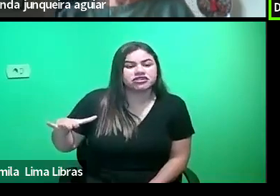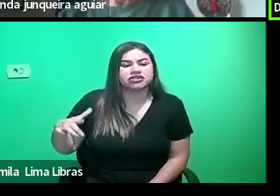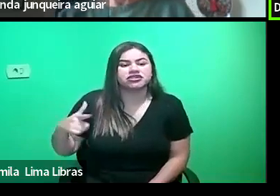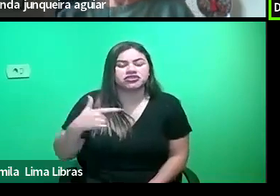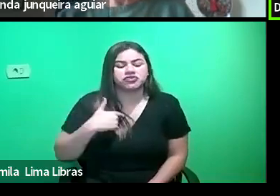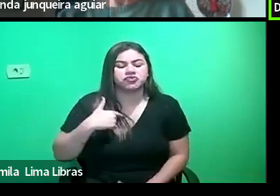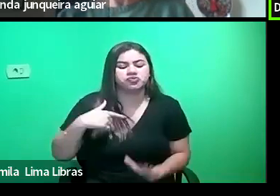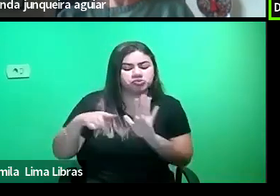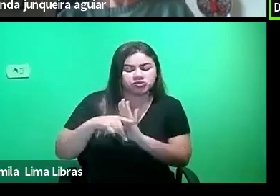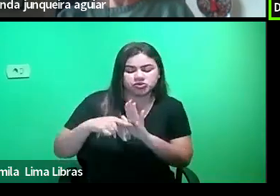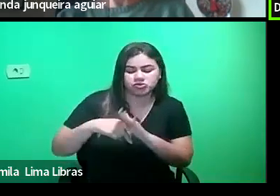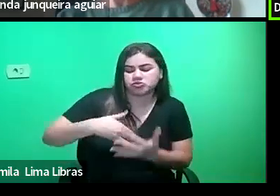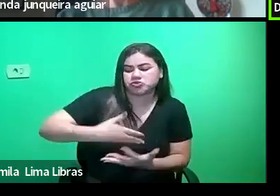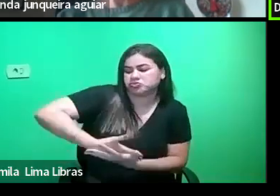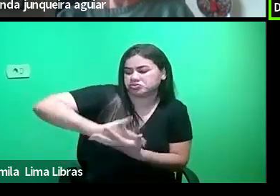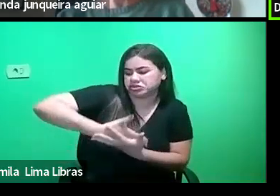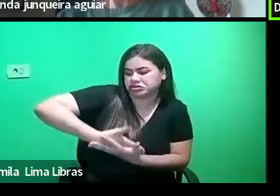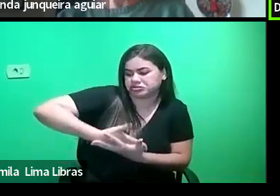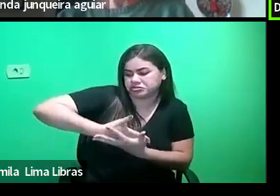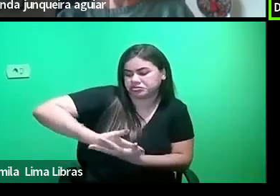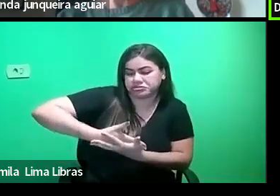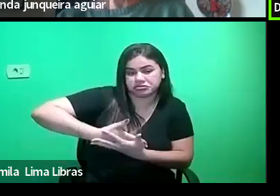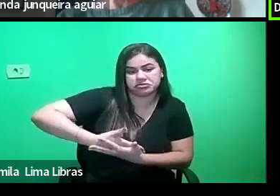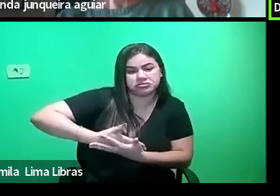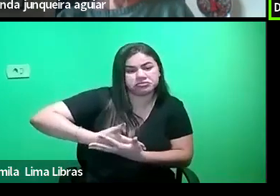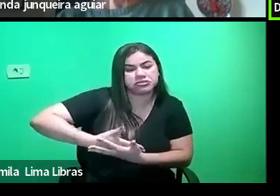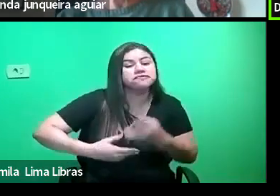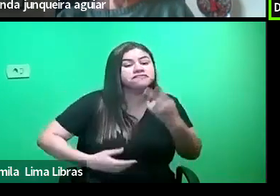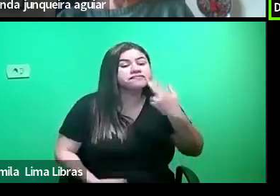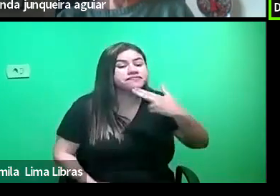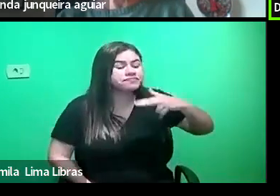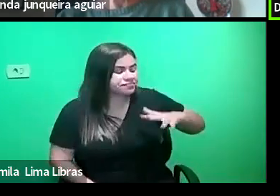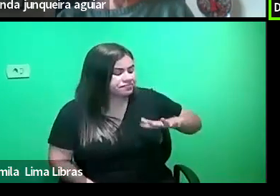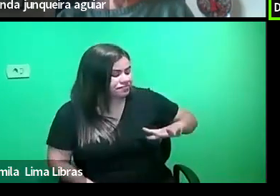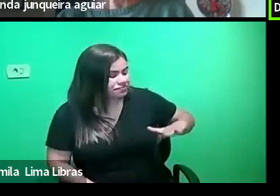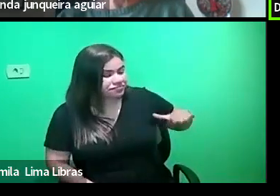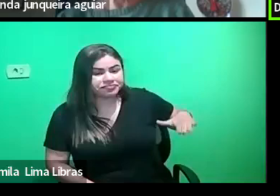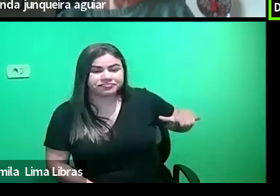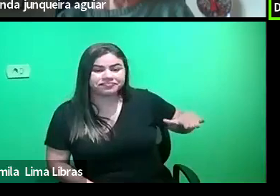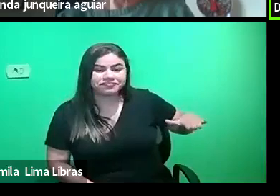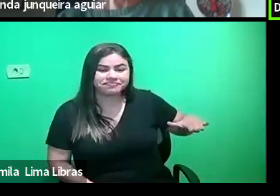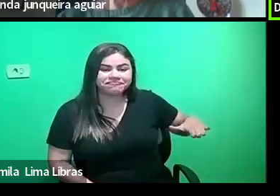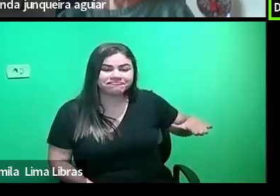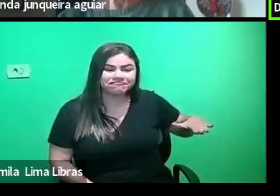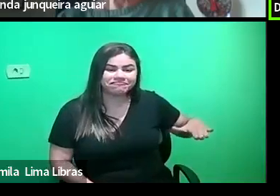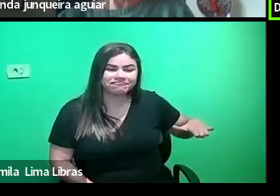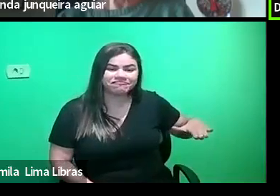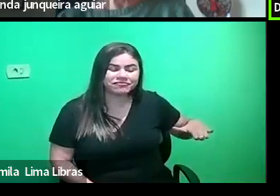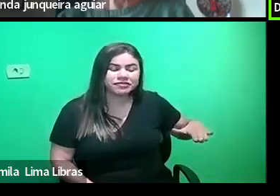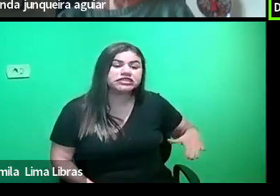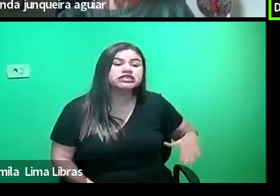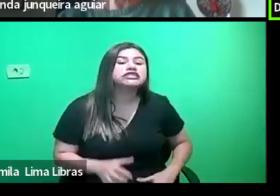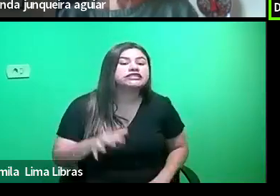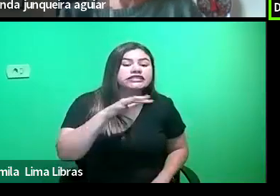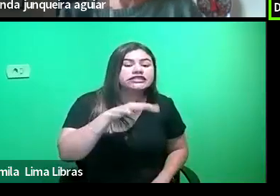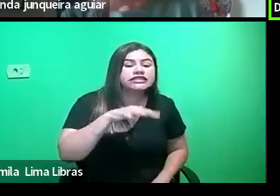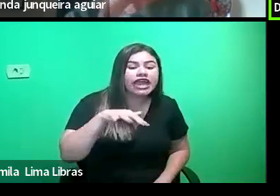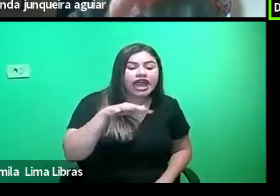Fossil, invalid devil, atonquist Fossil, invalid, devil. biscuits, still so concrete on the bay. Z. experience has , conbey as nuclear as being peculiar in a in an